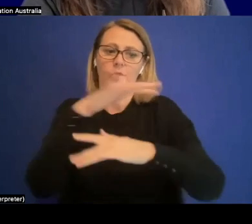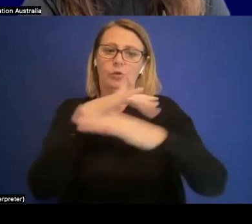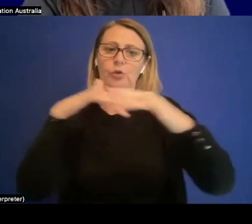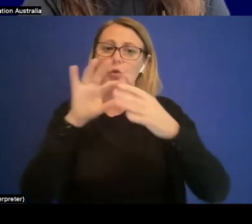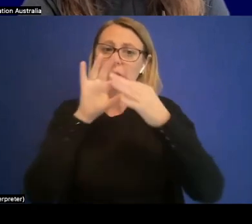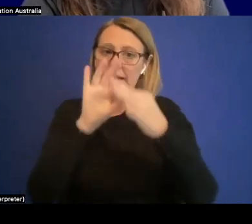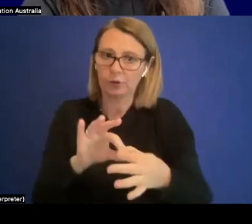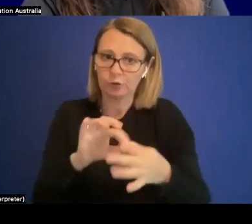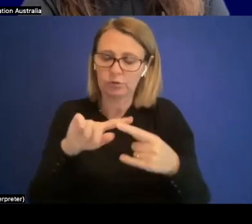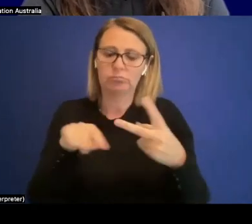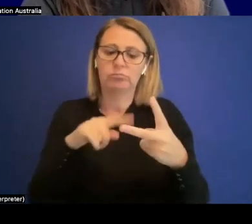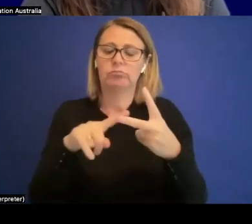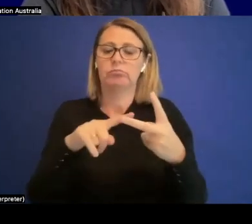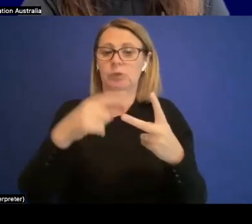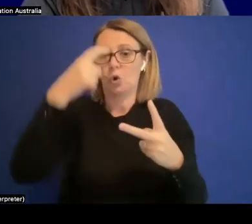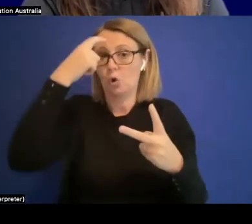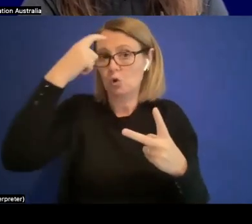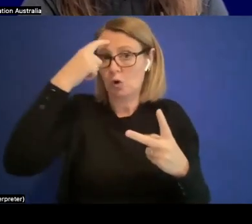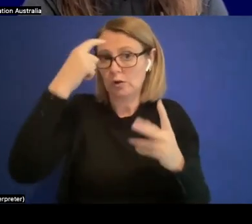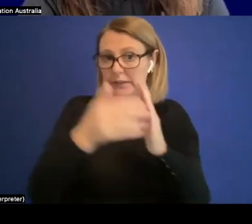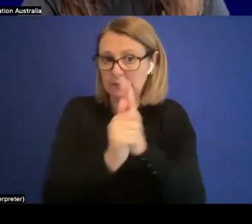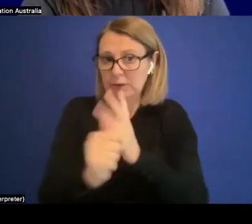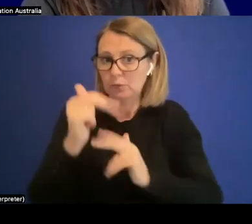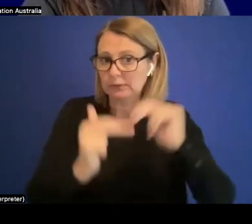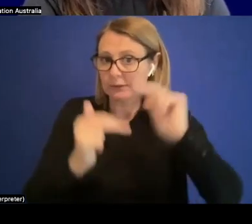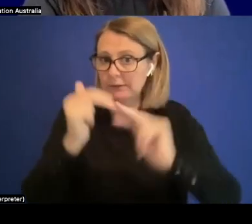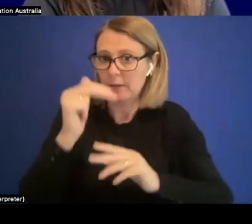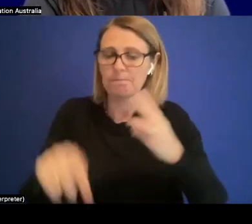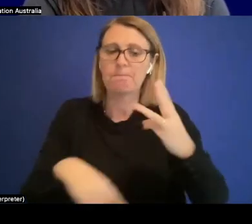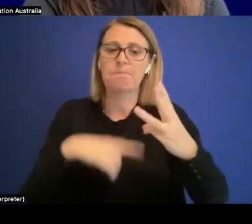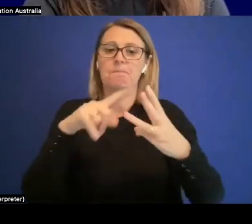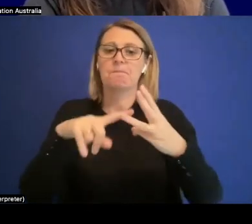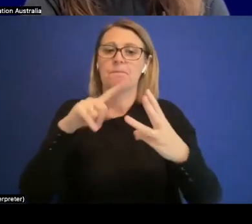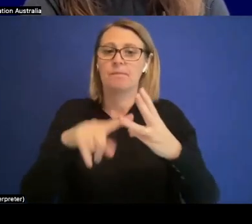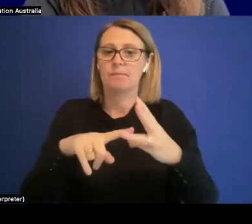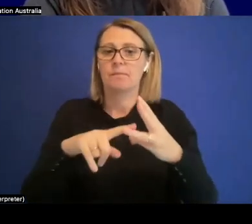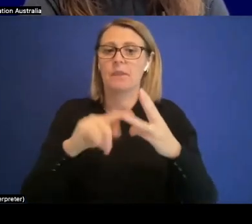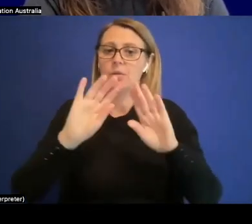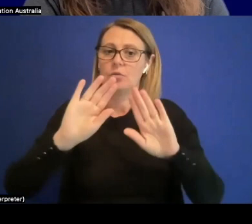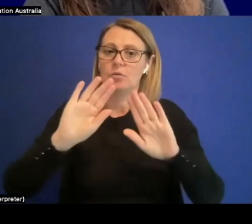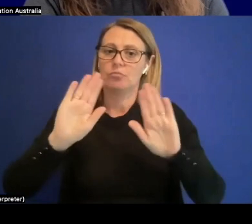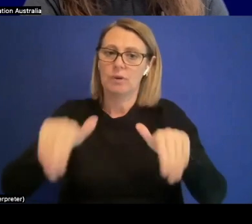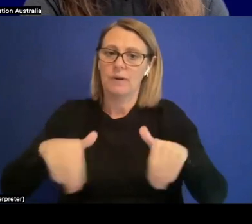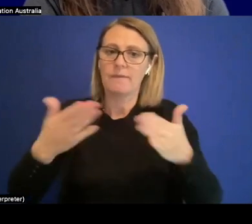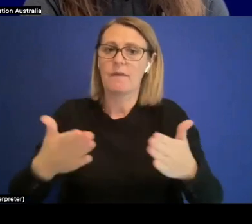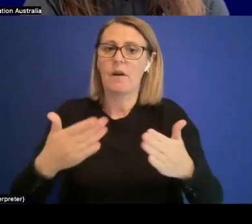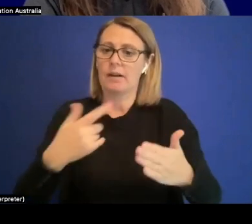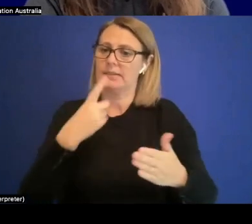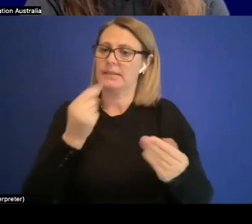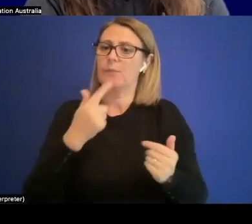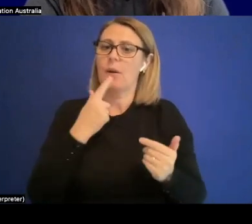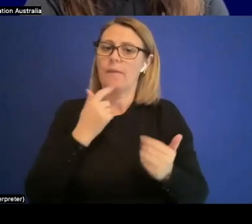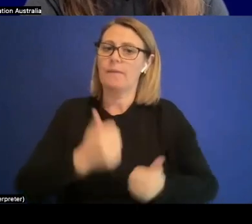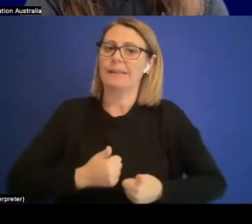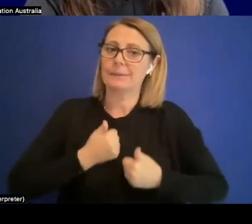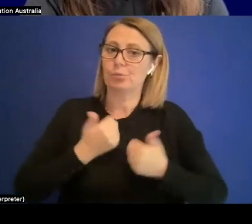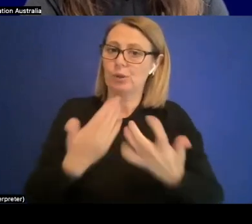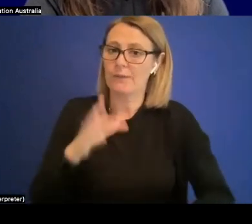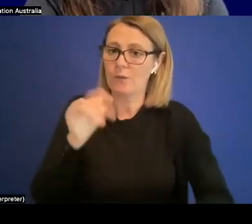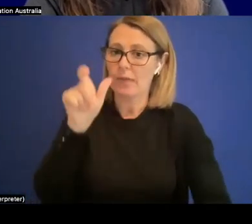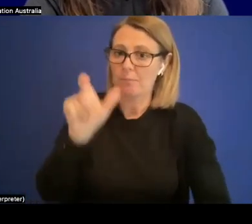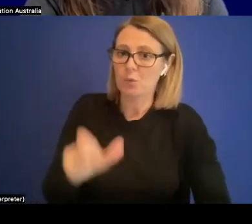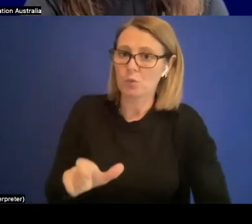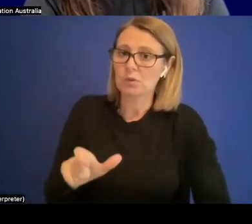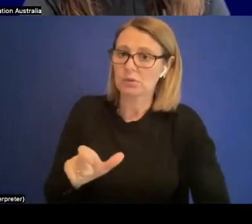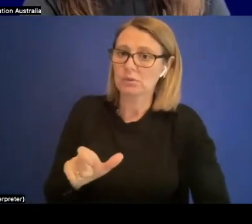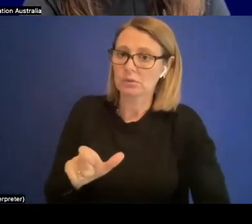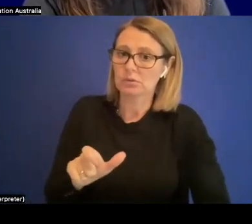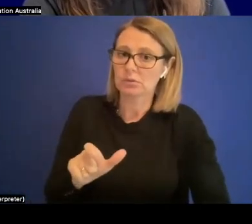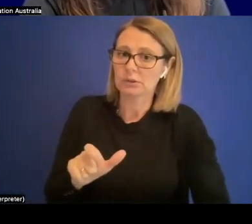to develop cognitive skills, to provide a form of expression for the person with deafblindness,